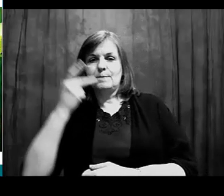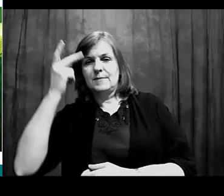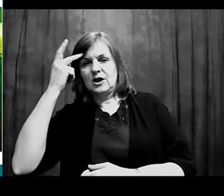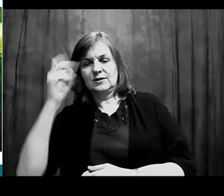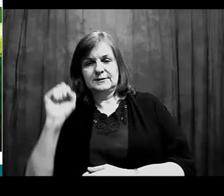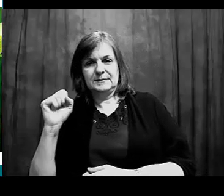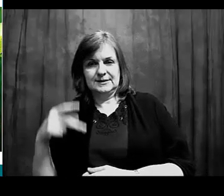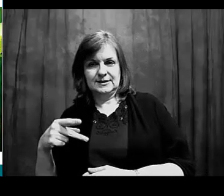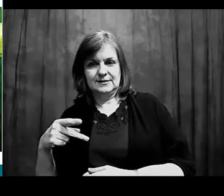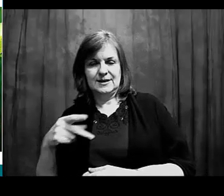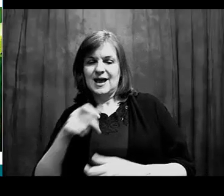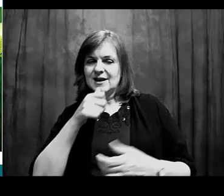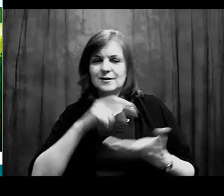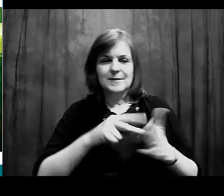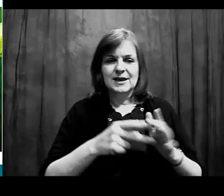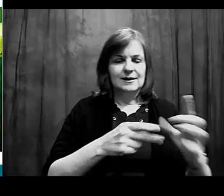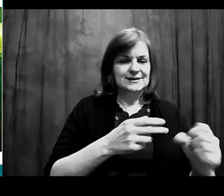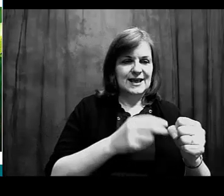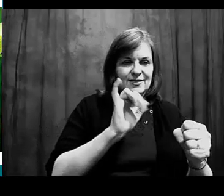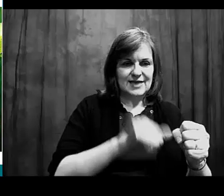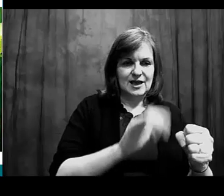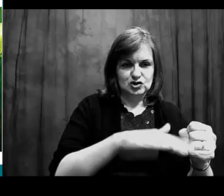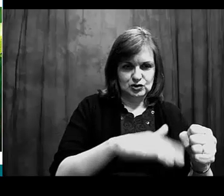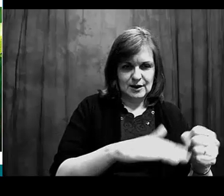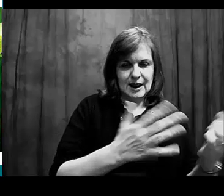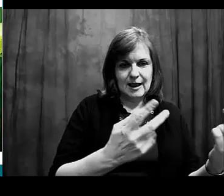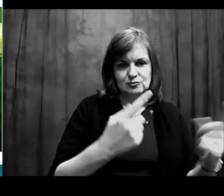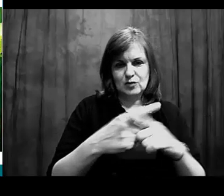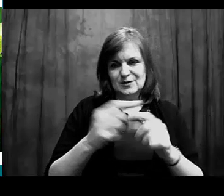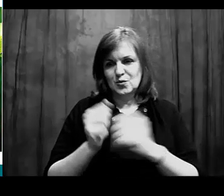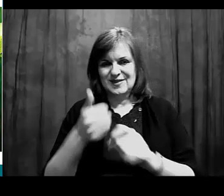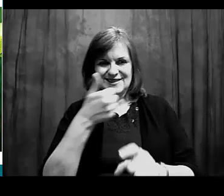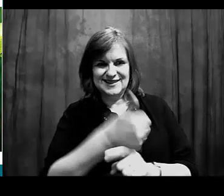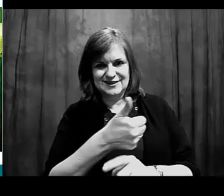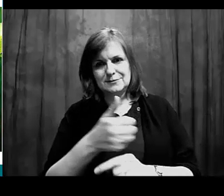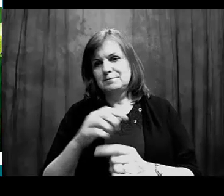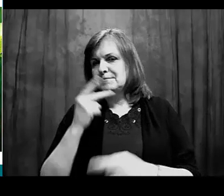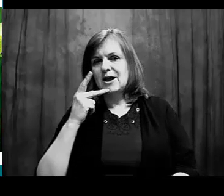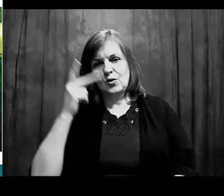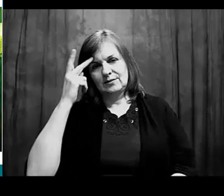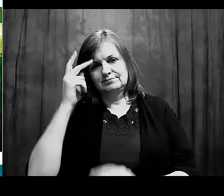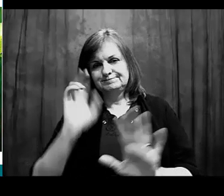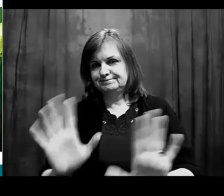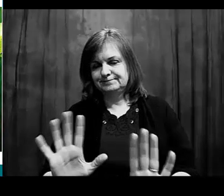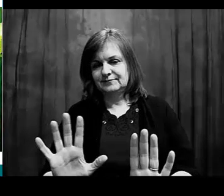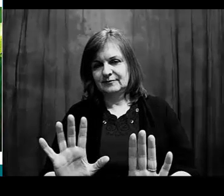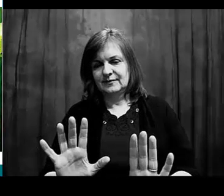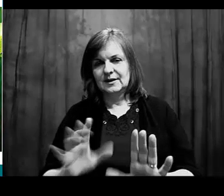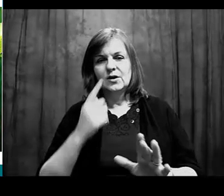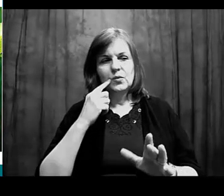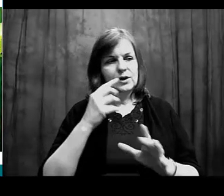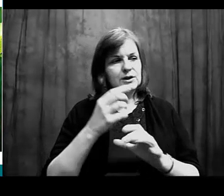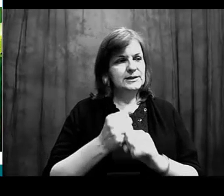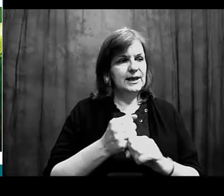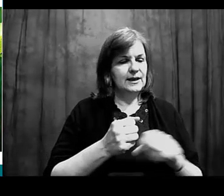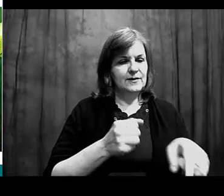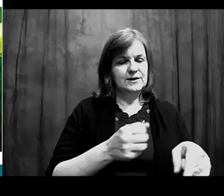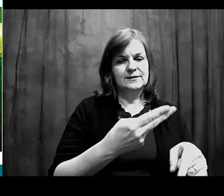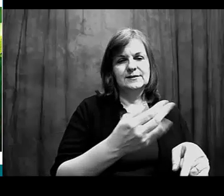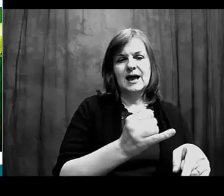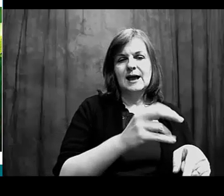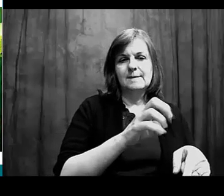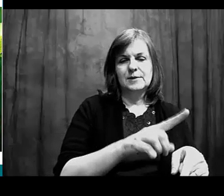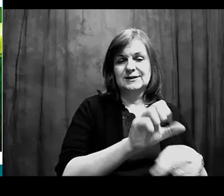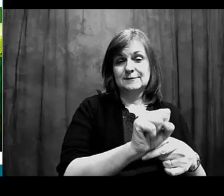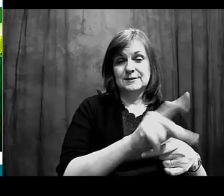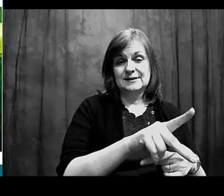only if you can back cross it to a parent species now this is not cross it to its actual parent